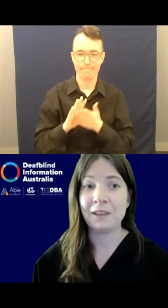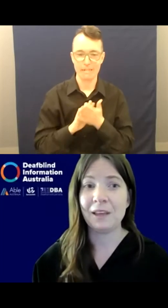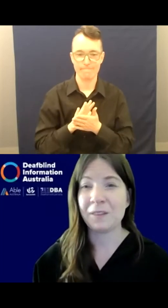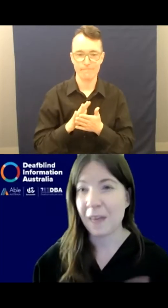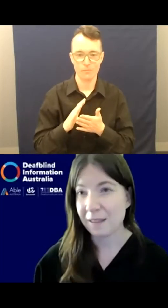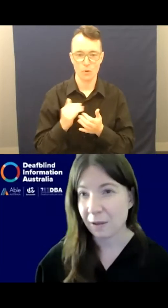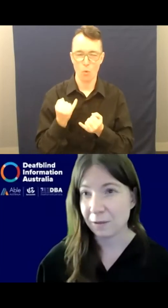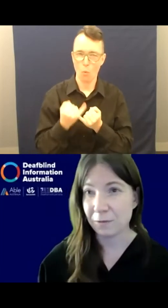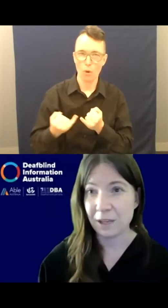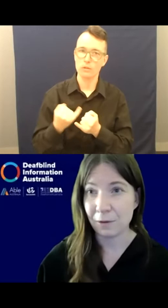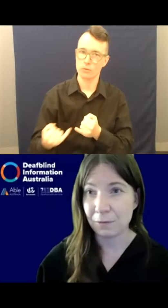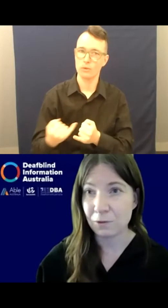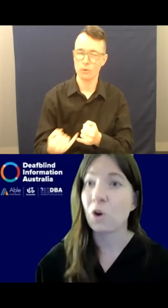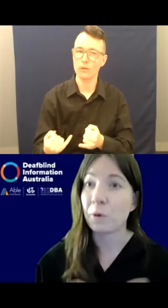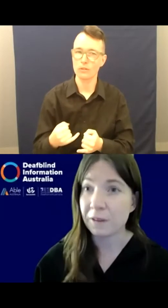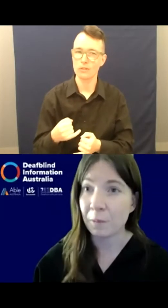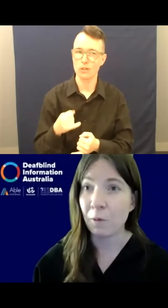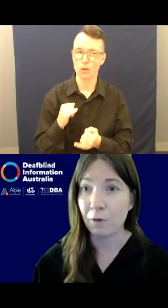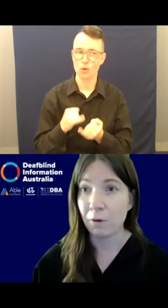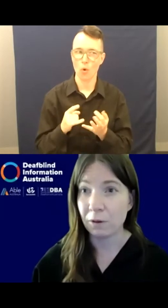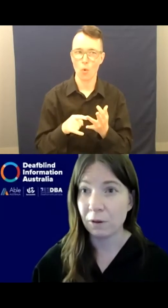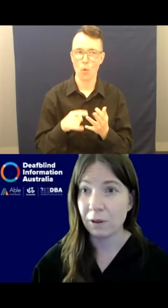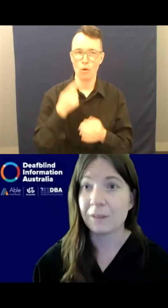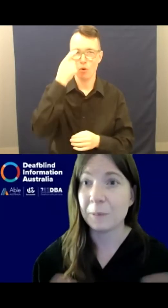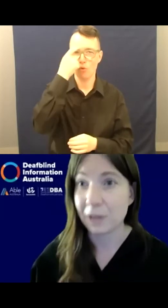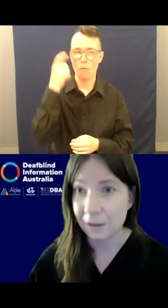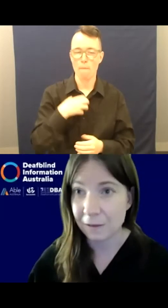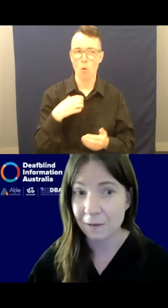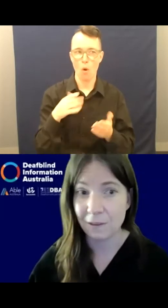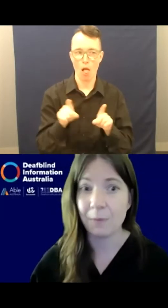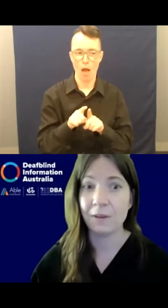So that's how I think of trauma, as a more broad experience for that person.